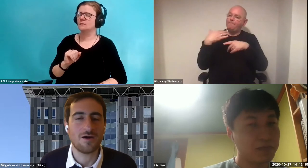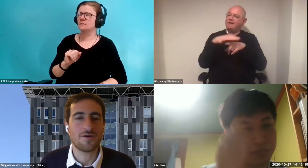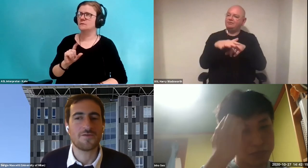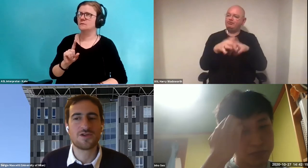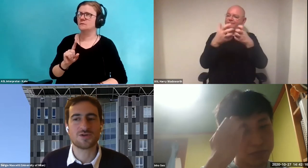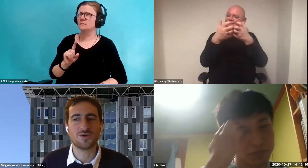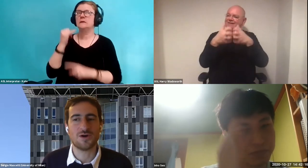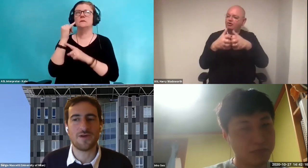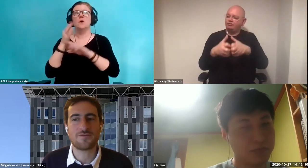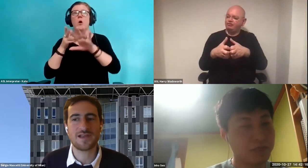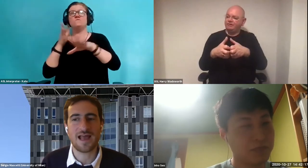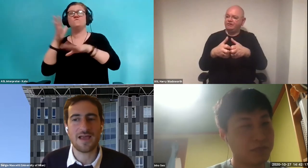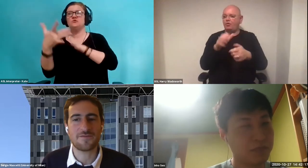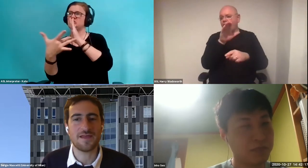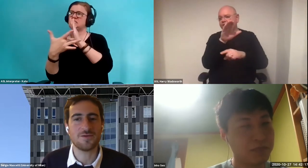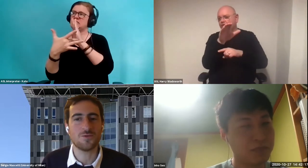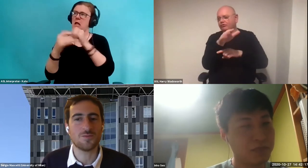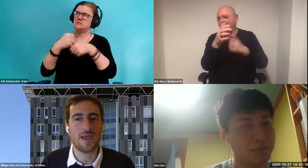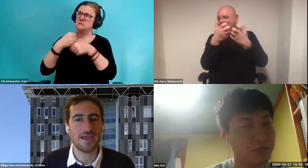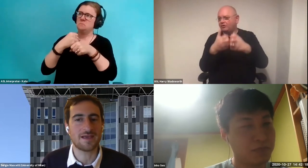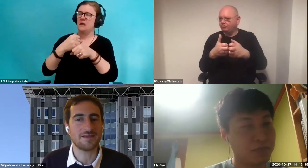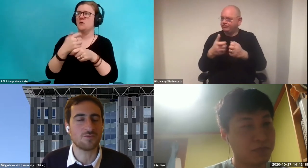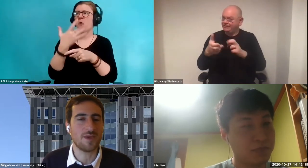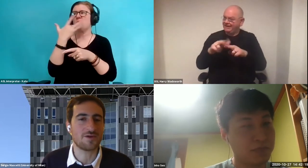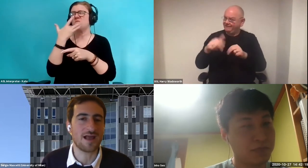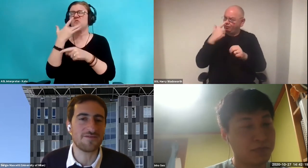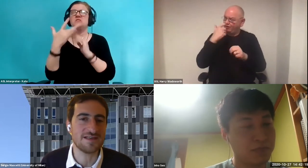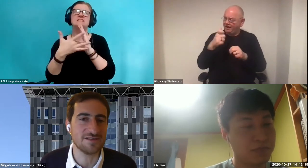or a future of everyday life that you would make that would make your life easier